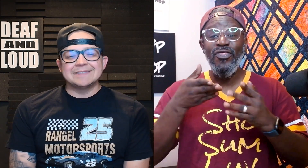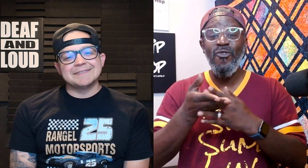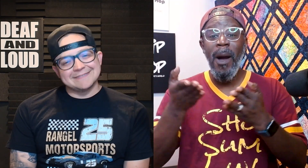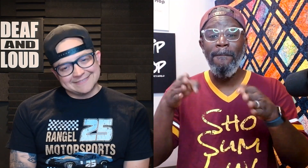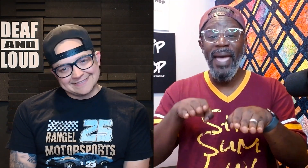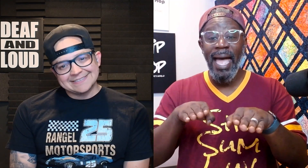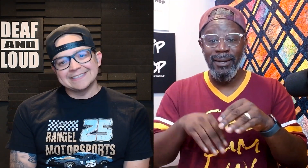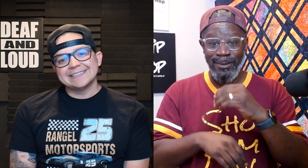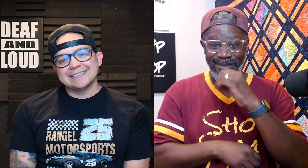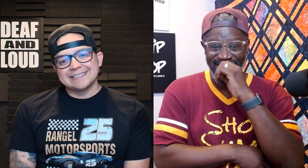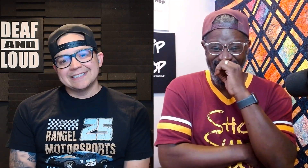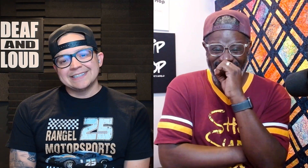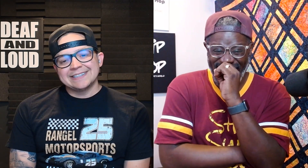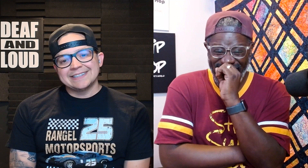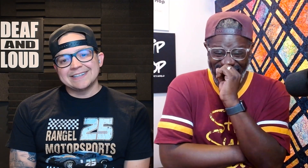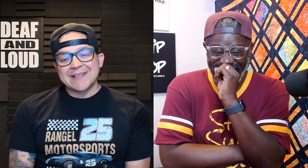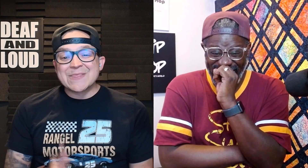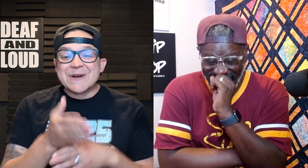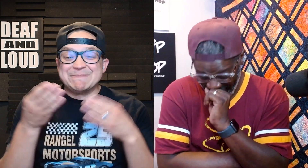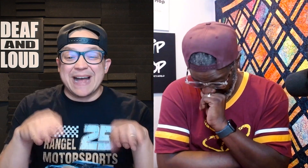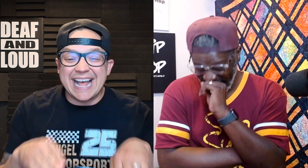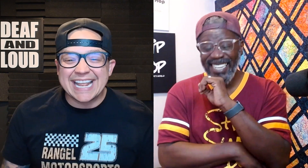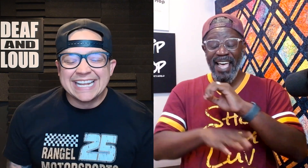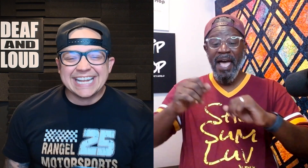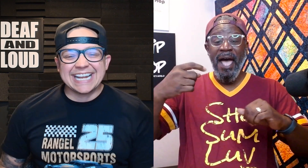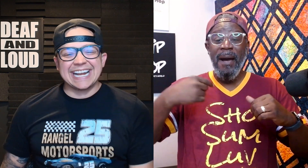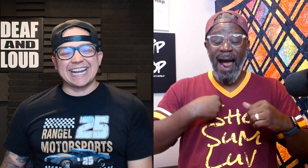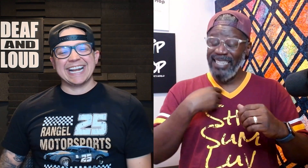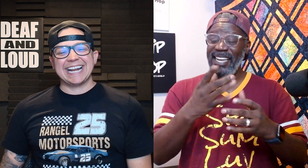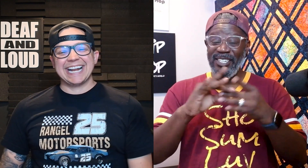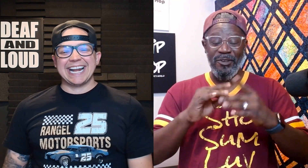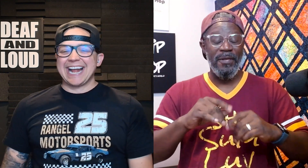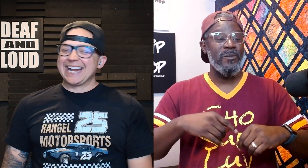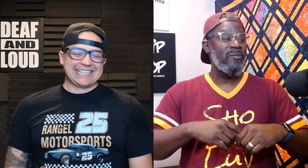Through a bet! Through a bet? I'll tell you the story.